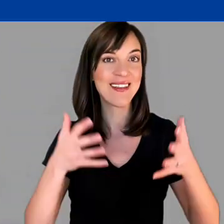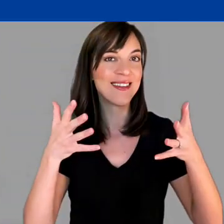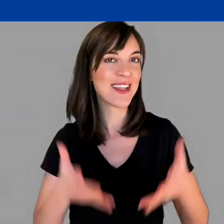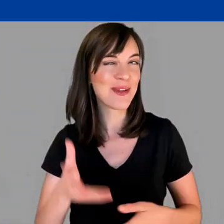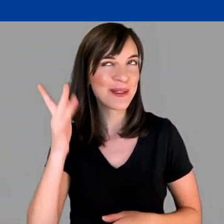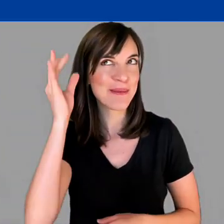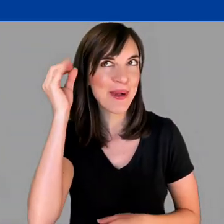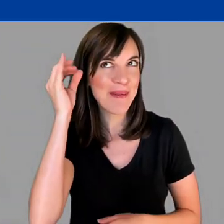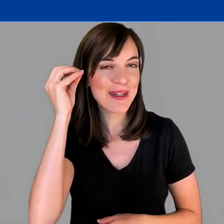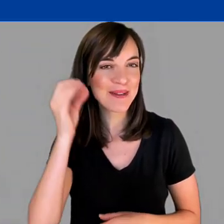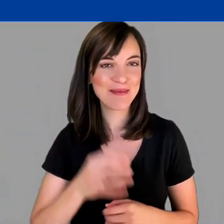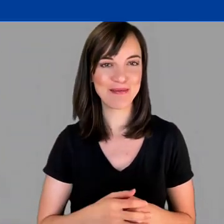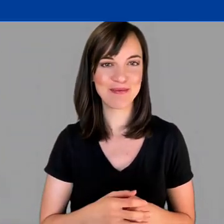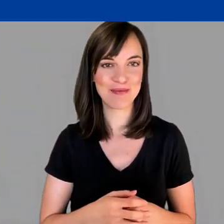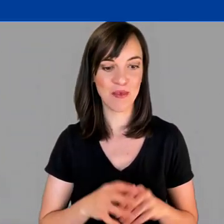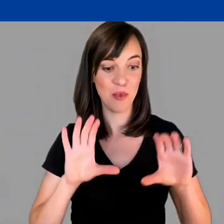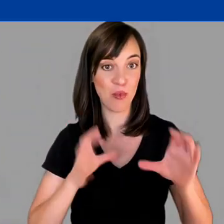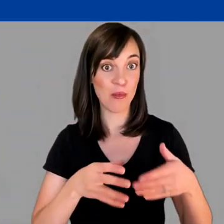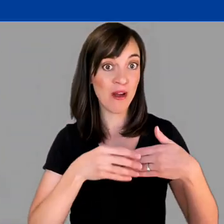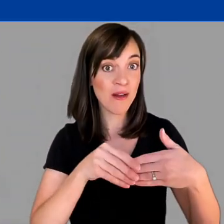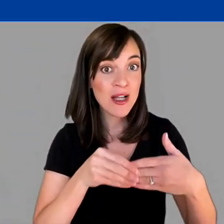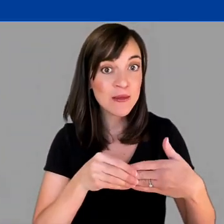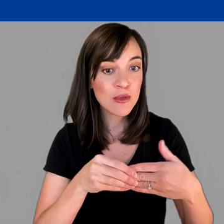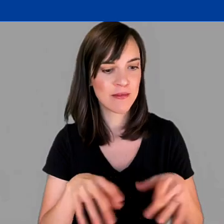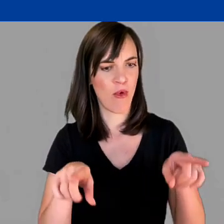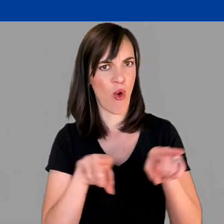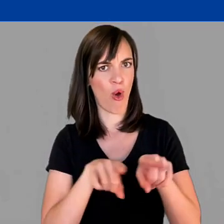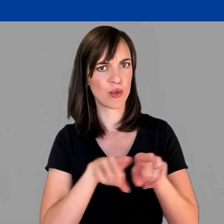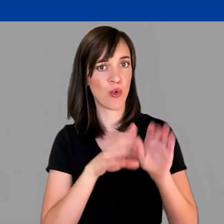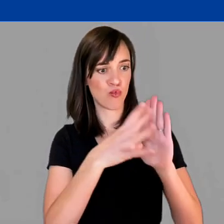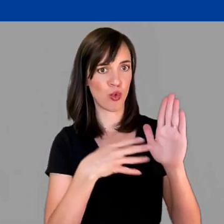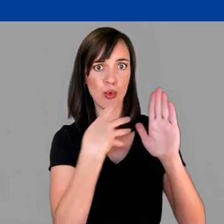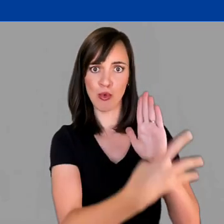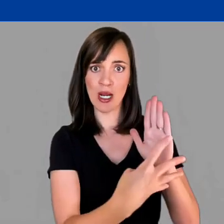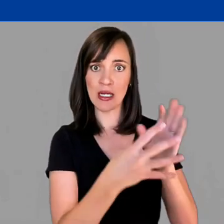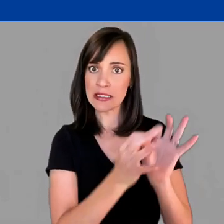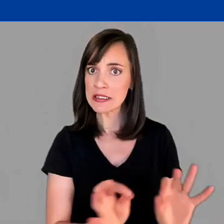We will leave you with this point to ponder… How do you use flexible